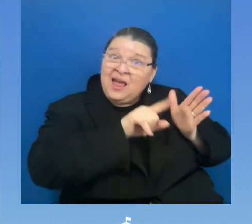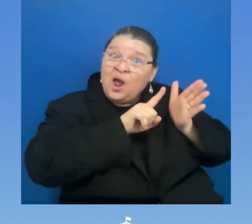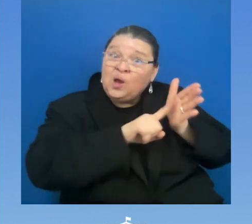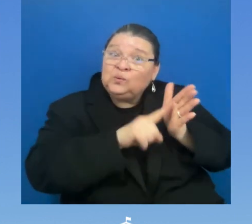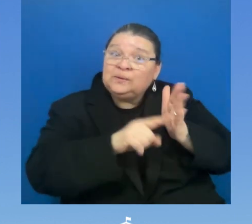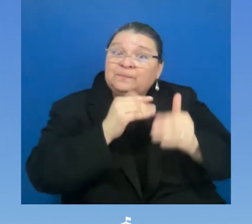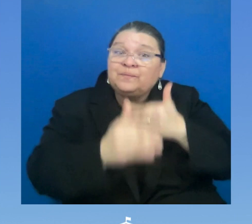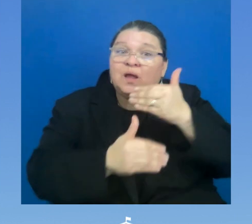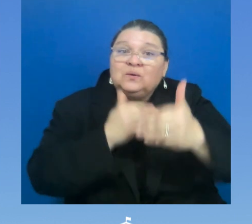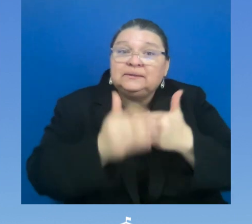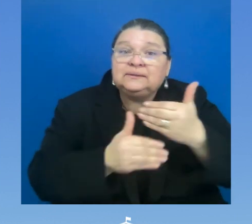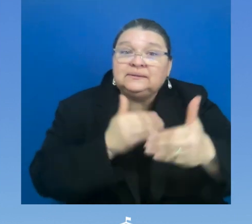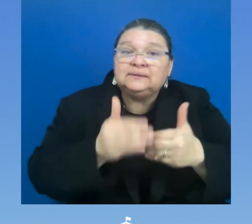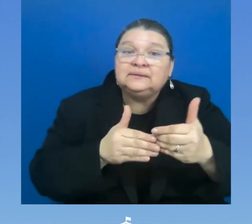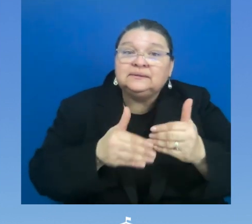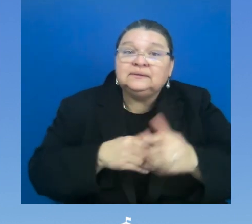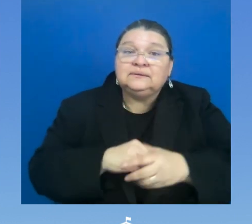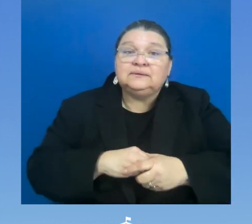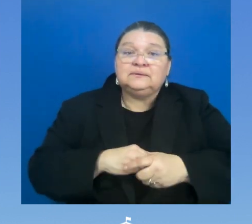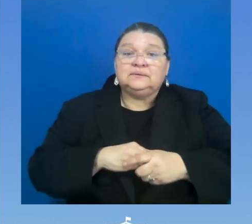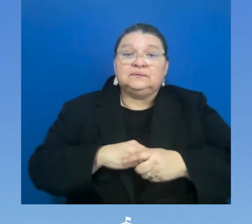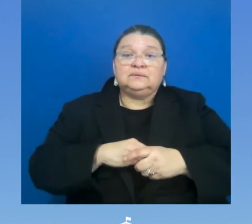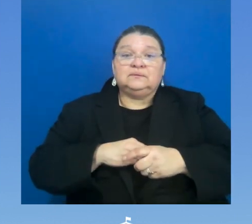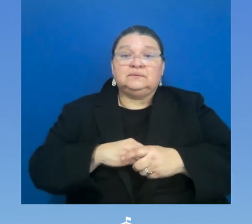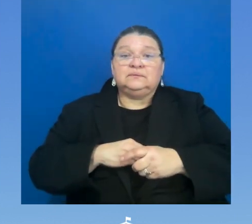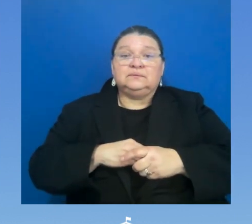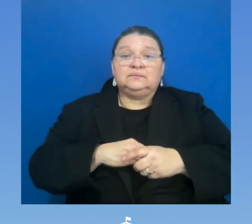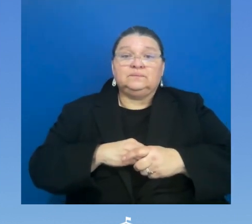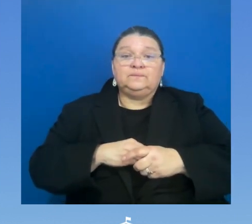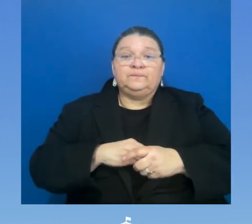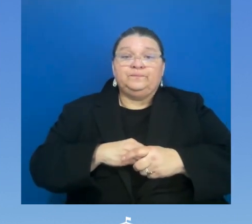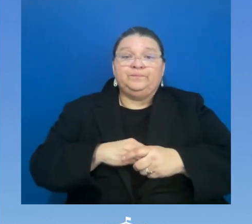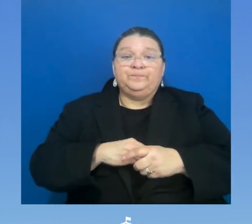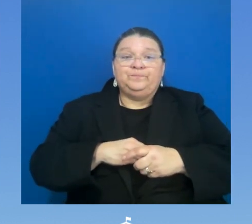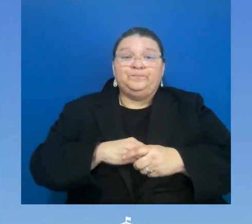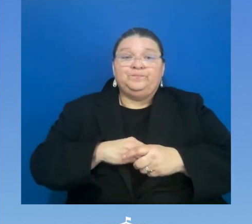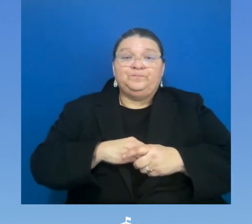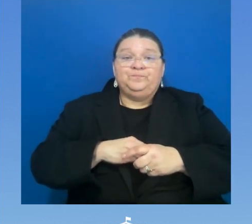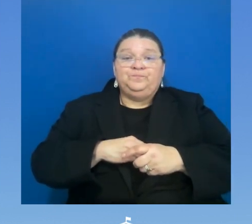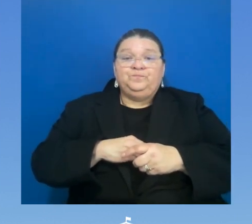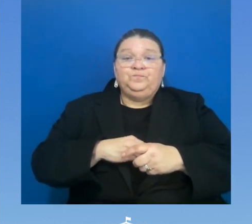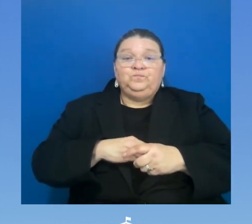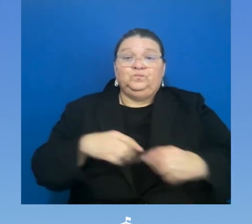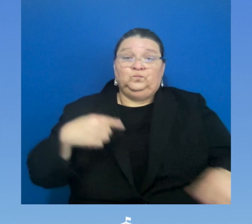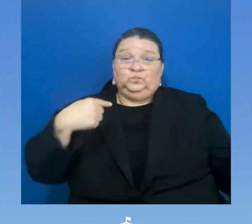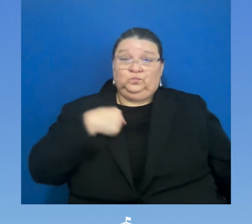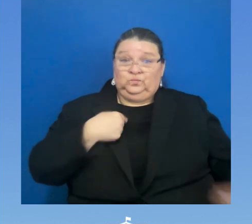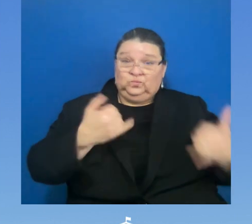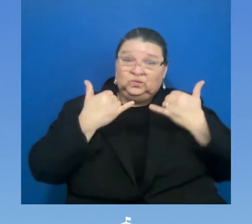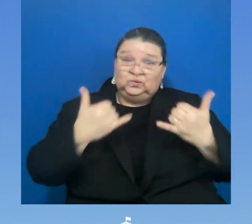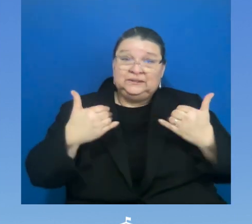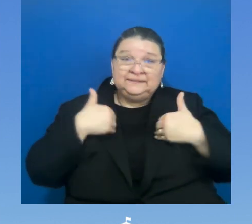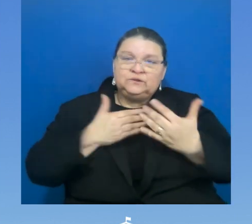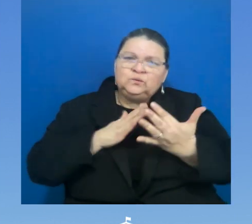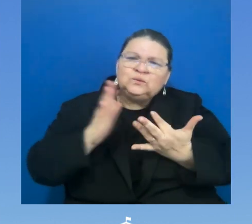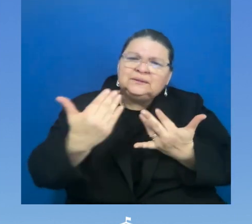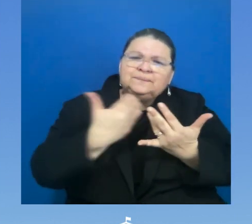in our annual methods and we've created transparency and we're data driven in this way. And any time we see discrepancies,